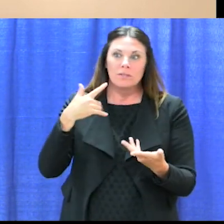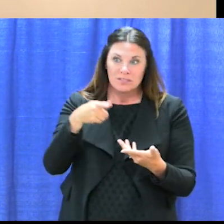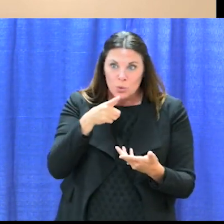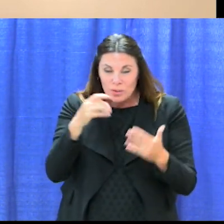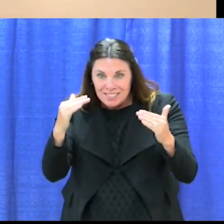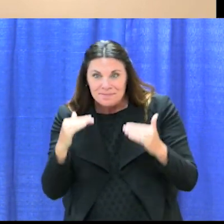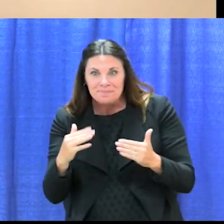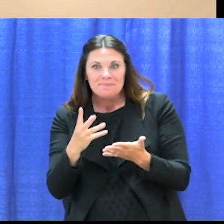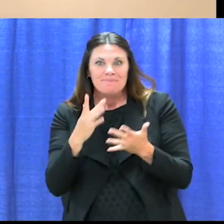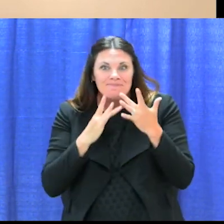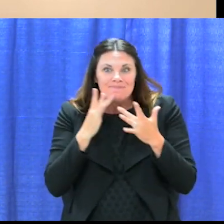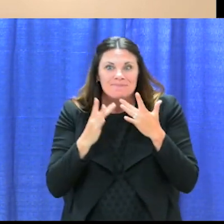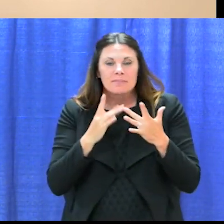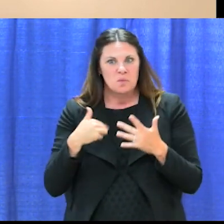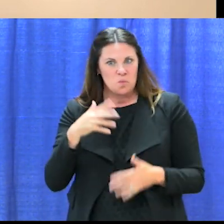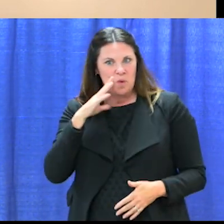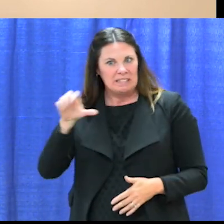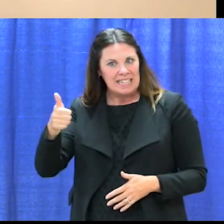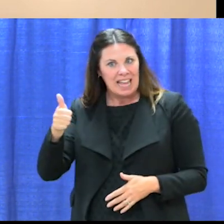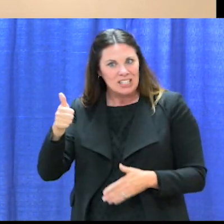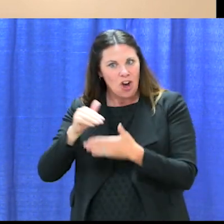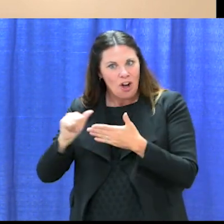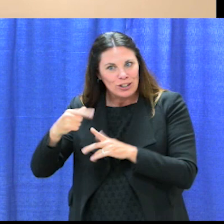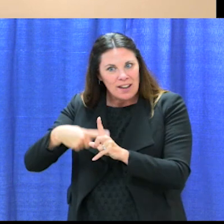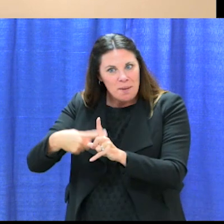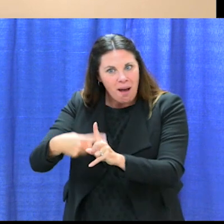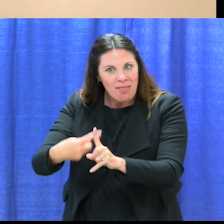This is through our access from AT&T program.